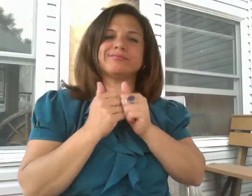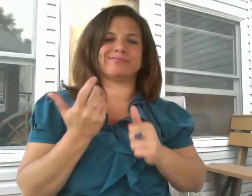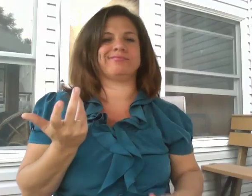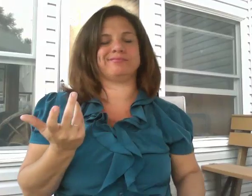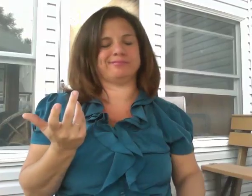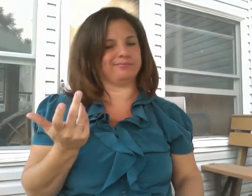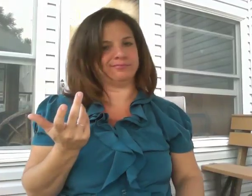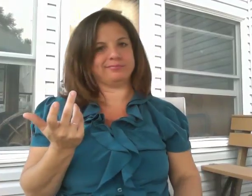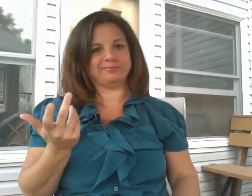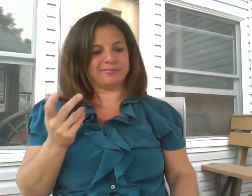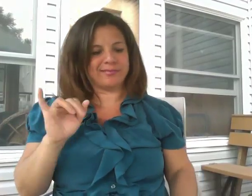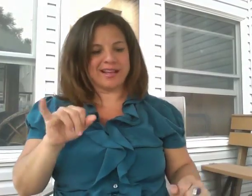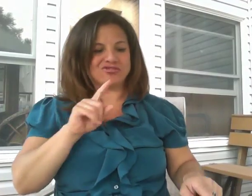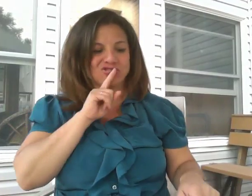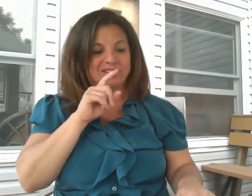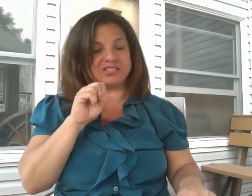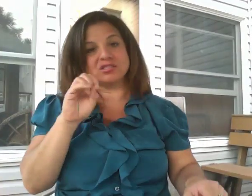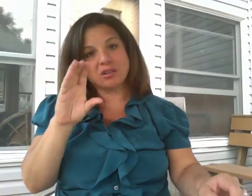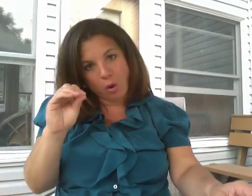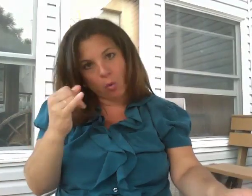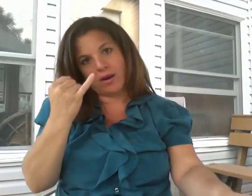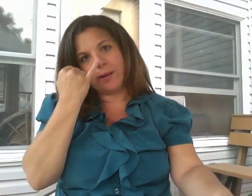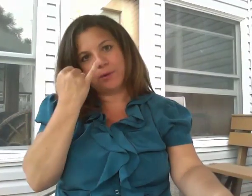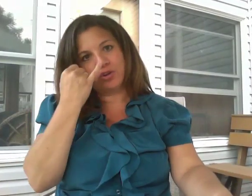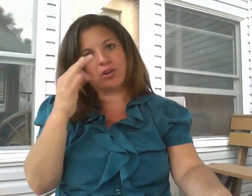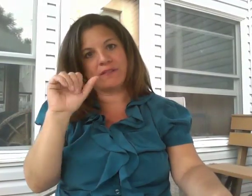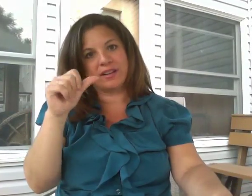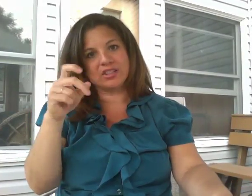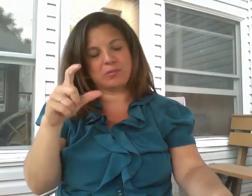It is like some sort of a competition. I mean, come on! It is so immature of AG Bell to do that!